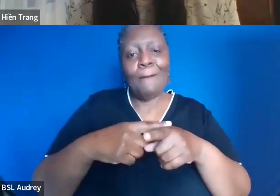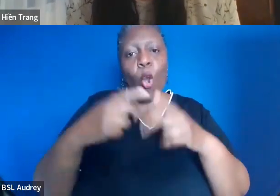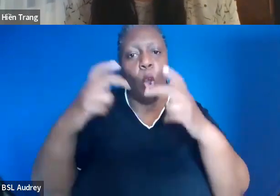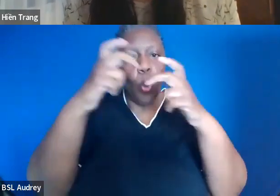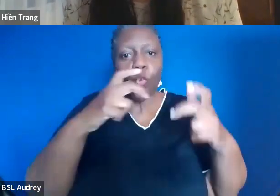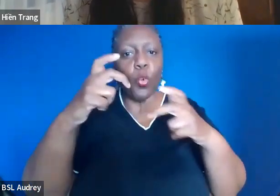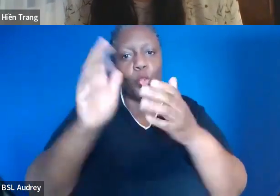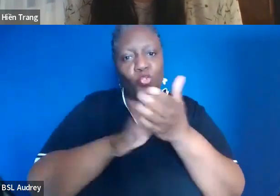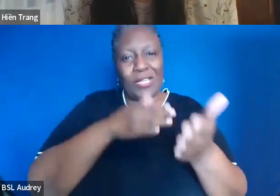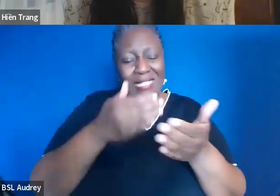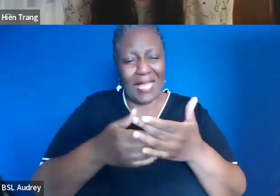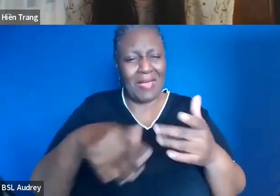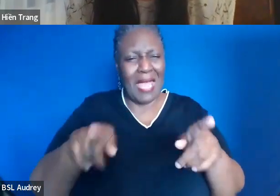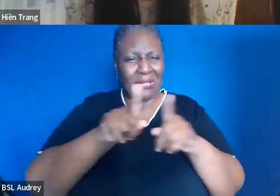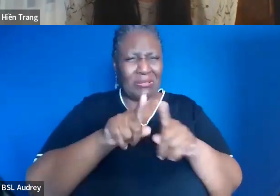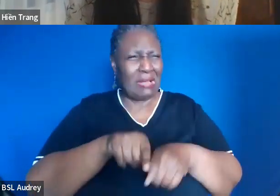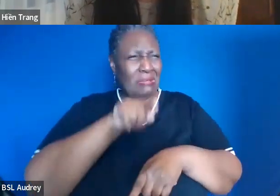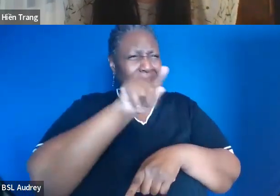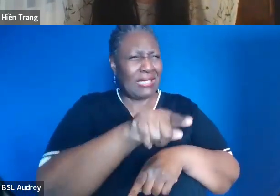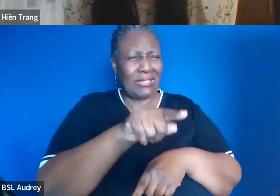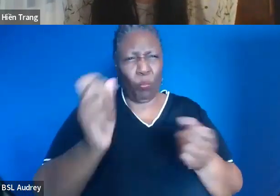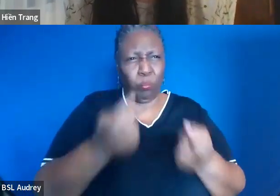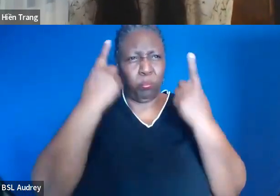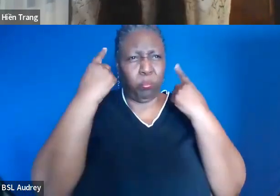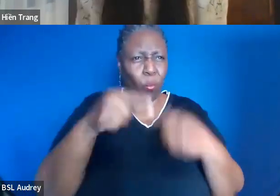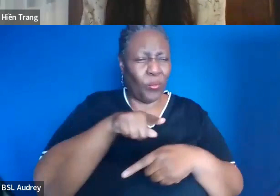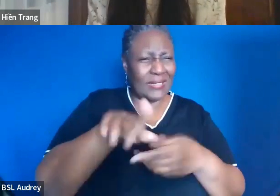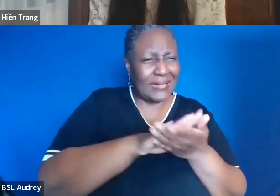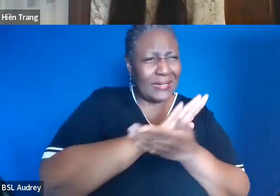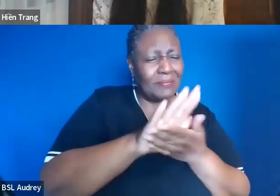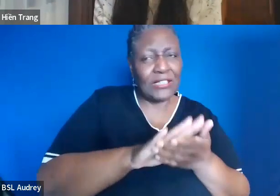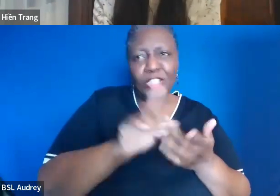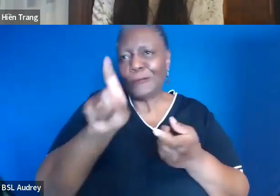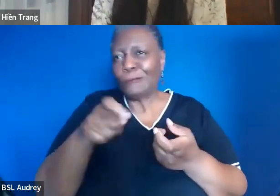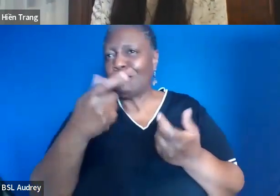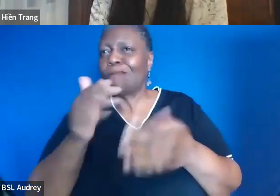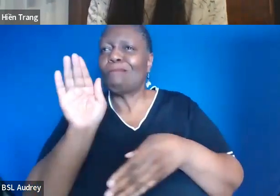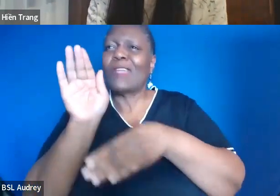also reckoning with like but this doesn't make sense so kind of like Gathering external bits